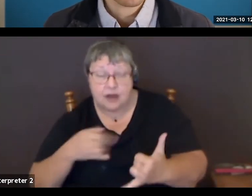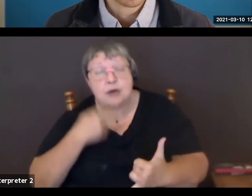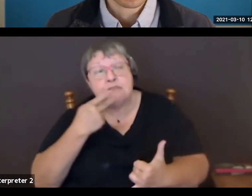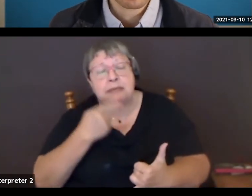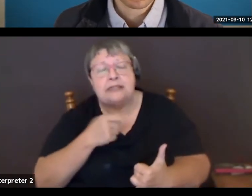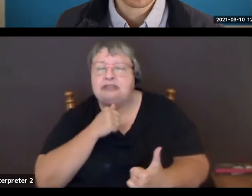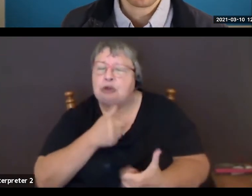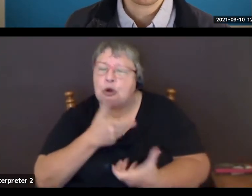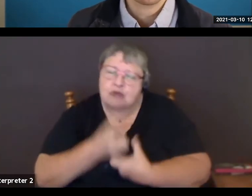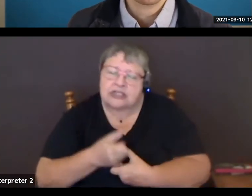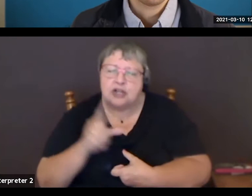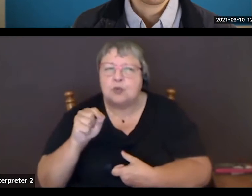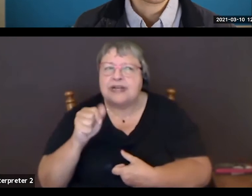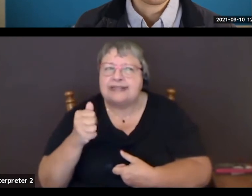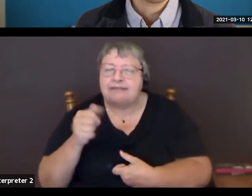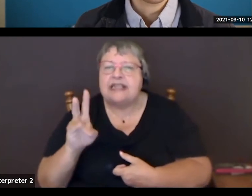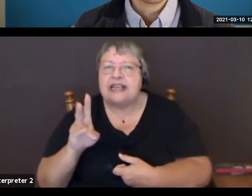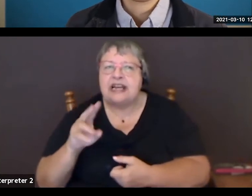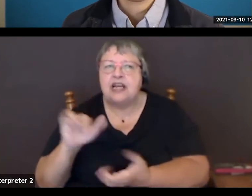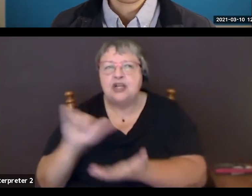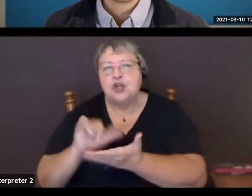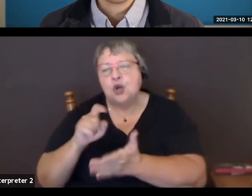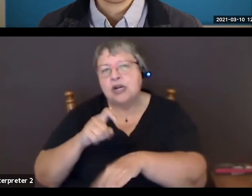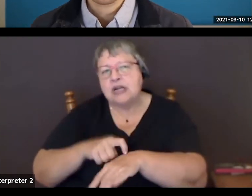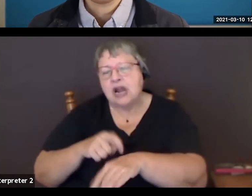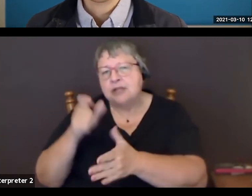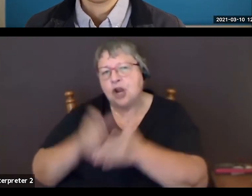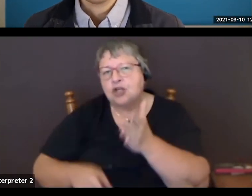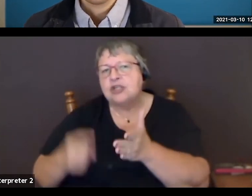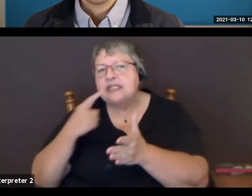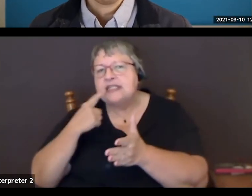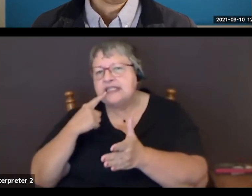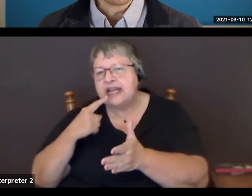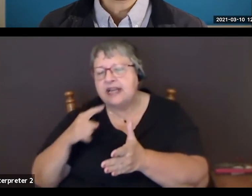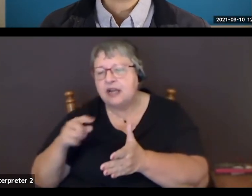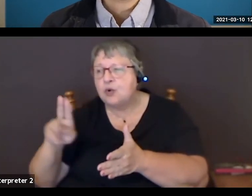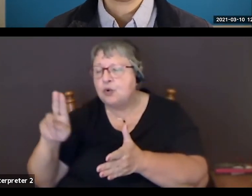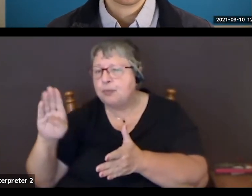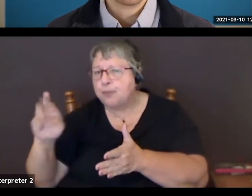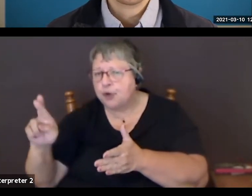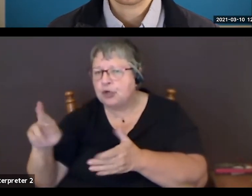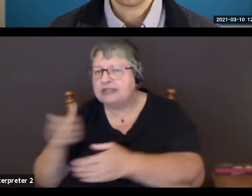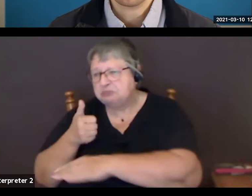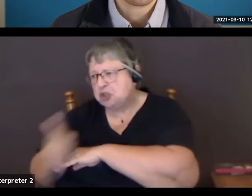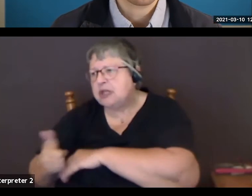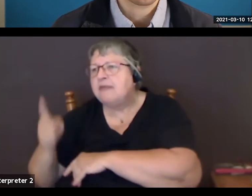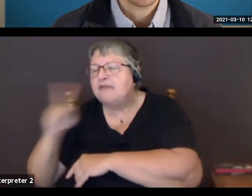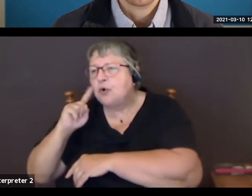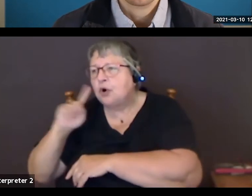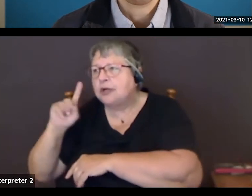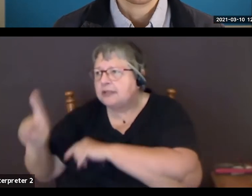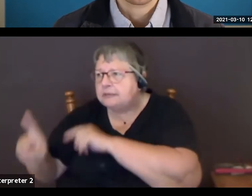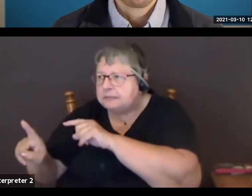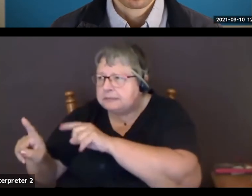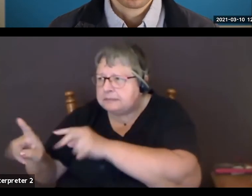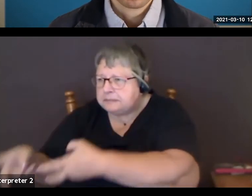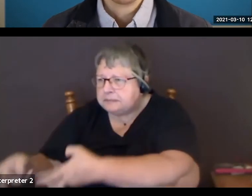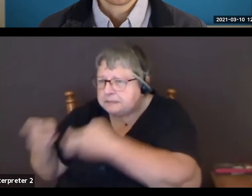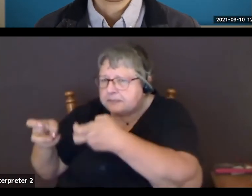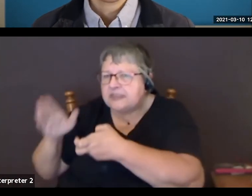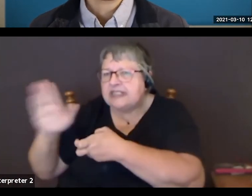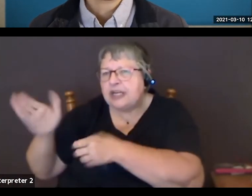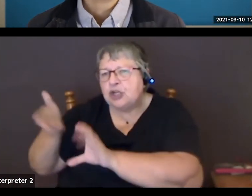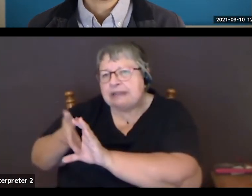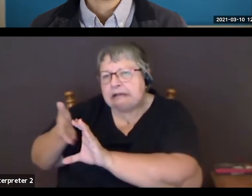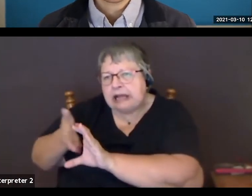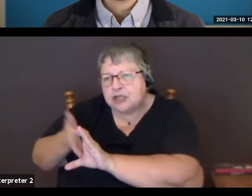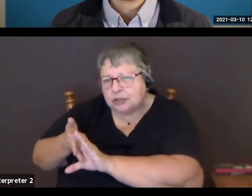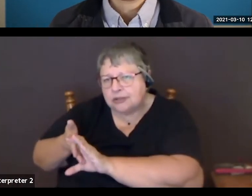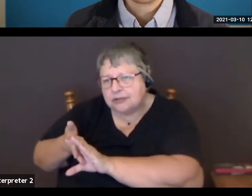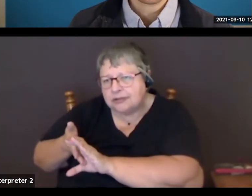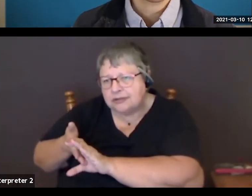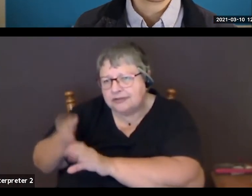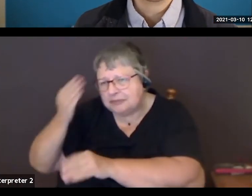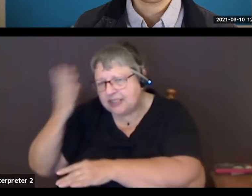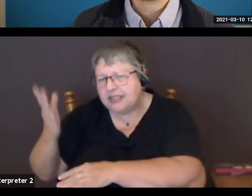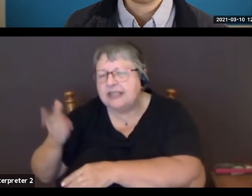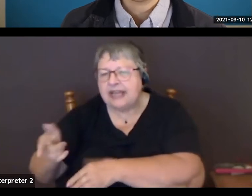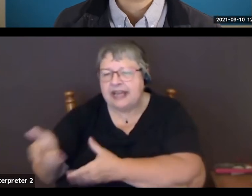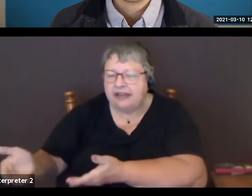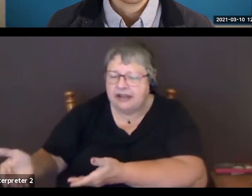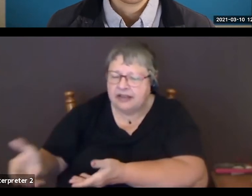York Times magazine article, for example accused the ride hailing company, Uber of pulling its workers psychological levers, the company hired hundreds of social scientists to generate substantial evidence.